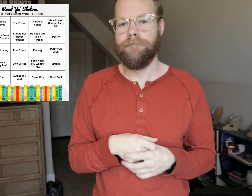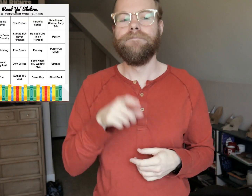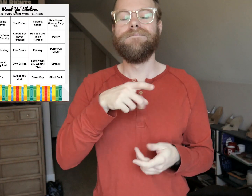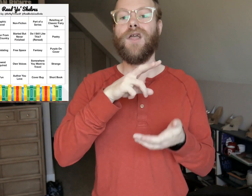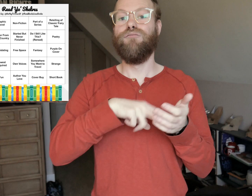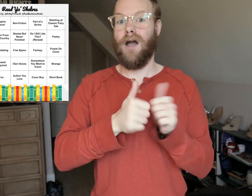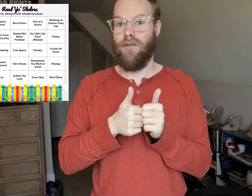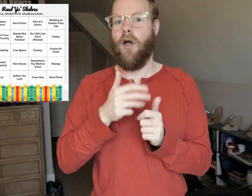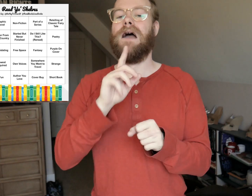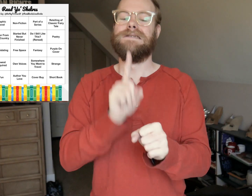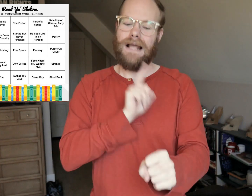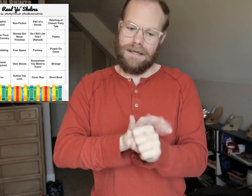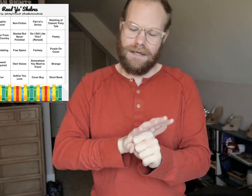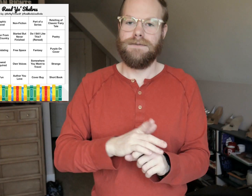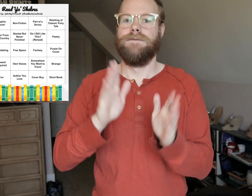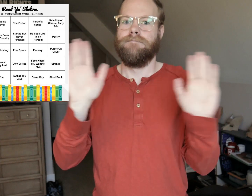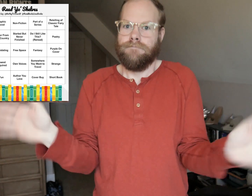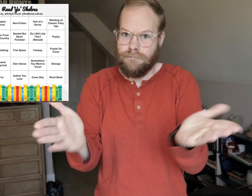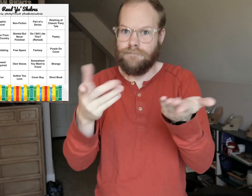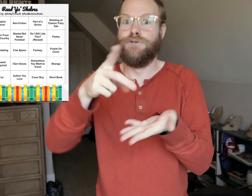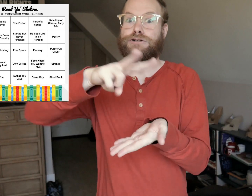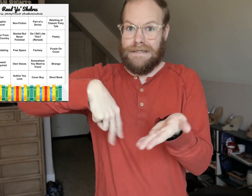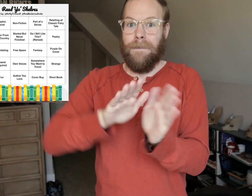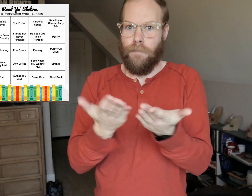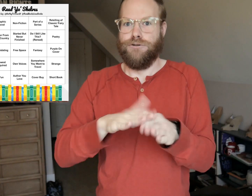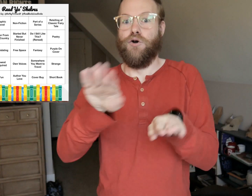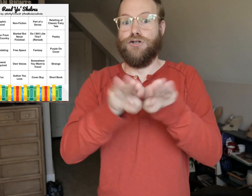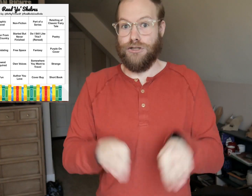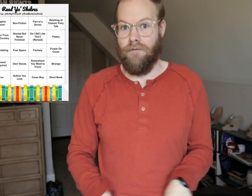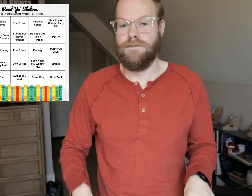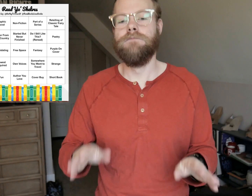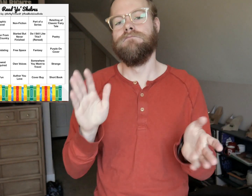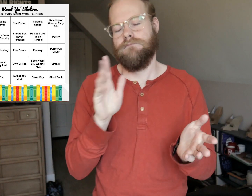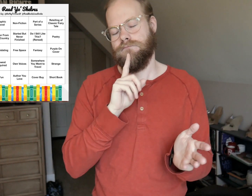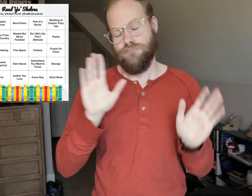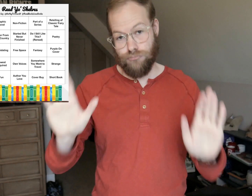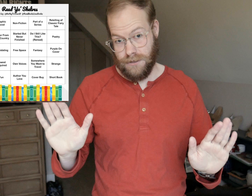It’s a readathon dedicated to getting you to read books on your shelves, which is great.